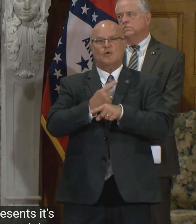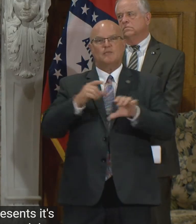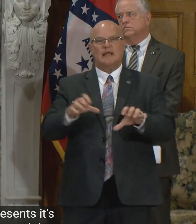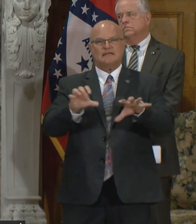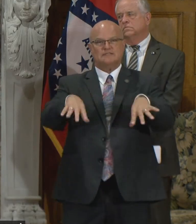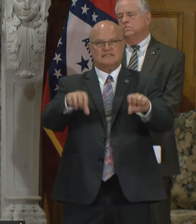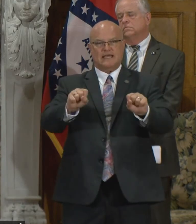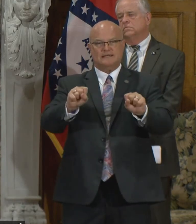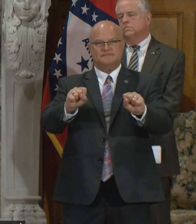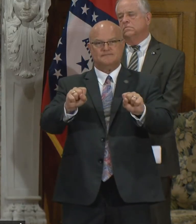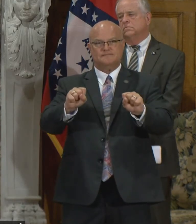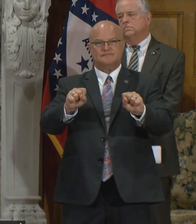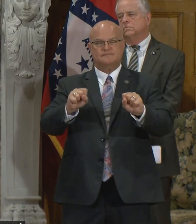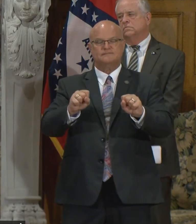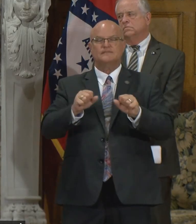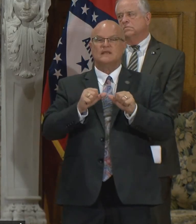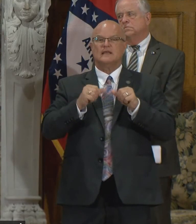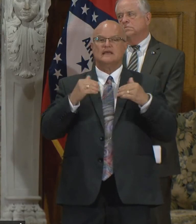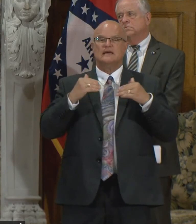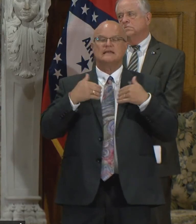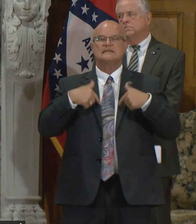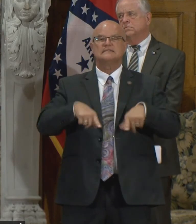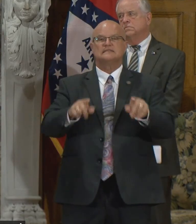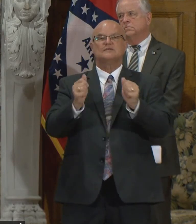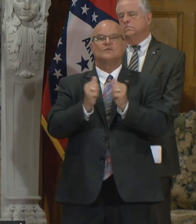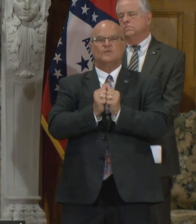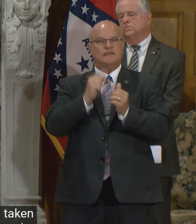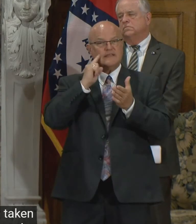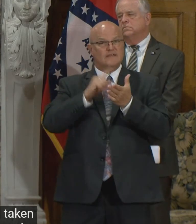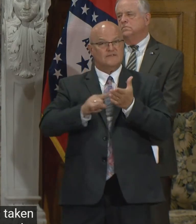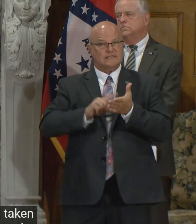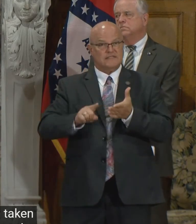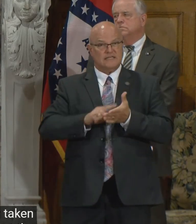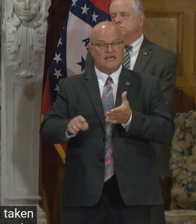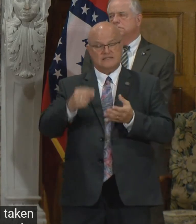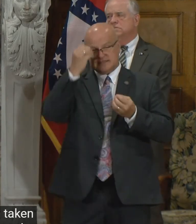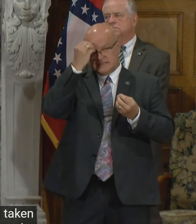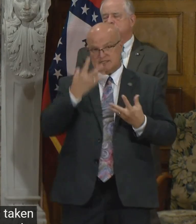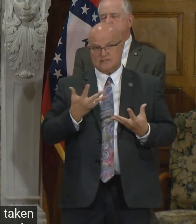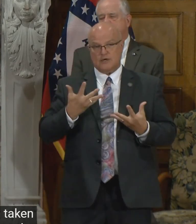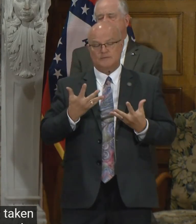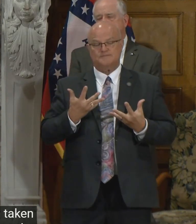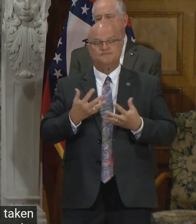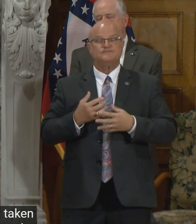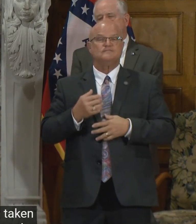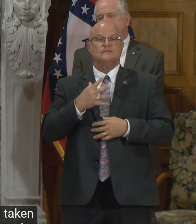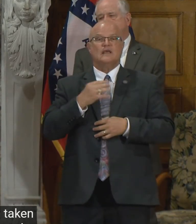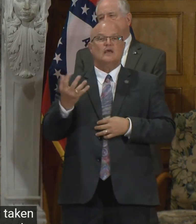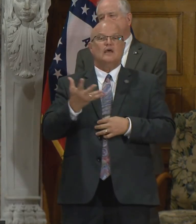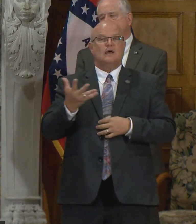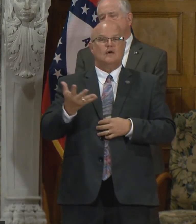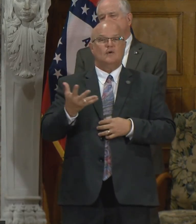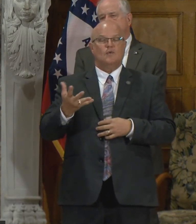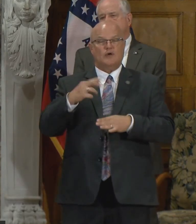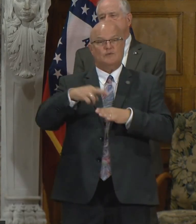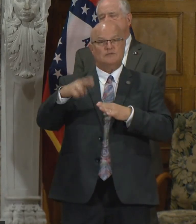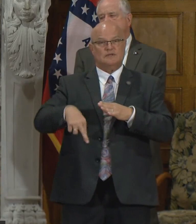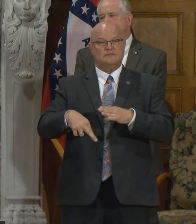action taken consistent with what the investigation we learned from that and what the results are.